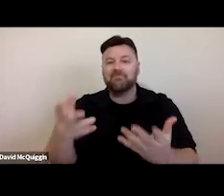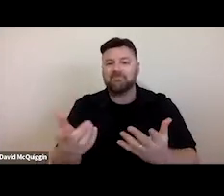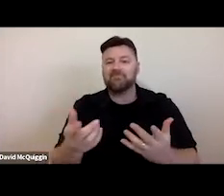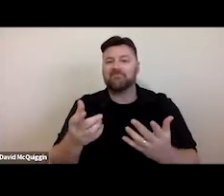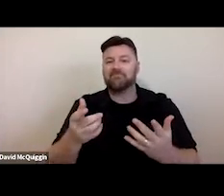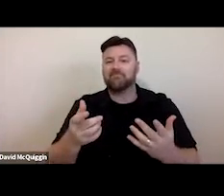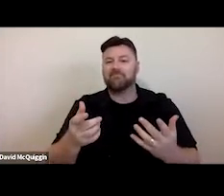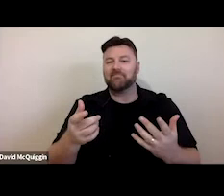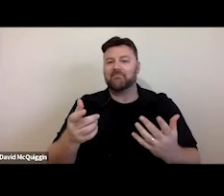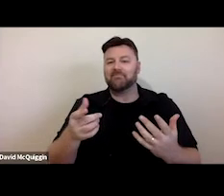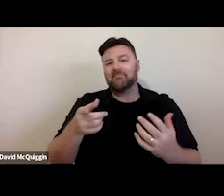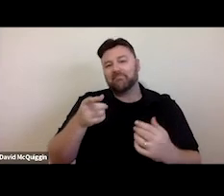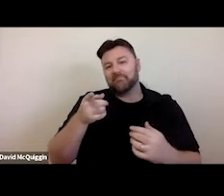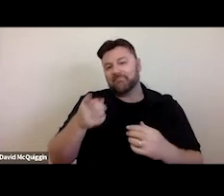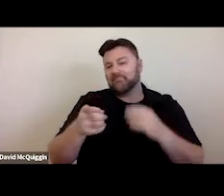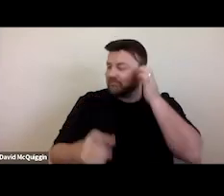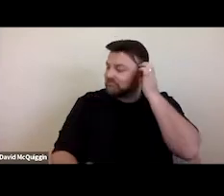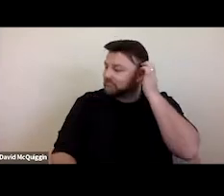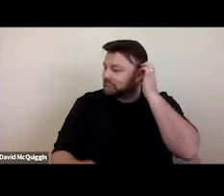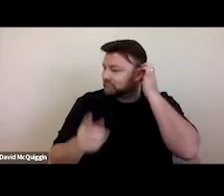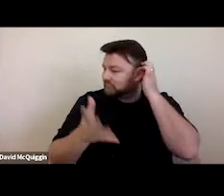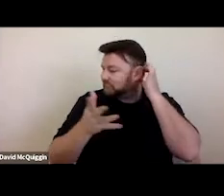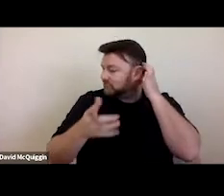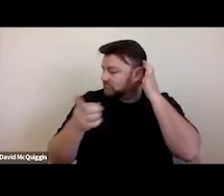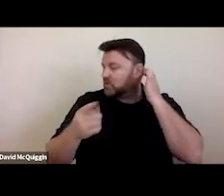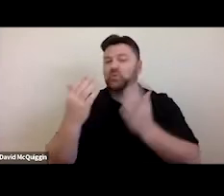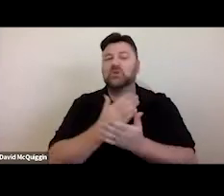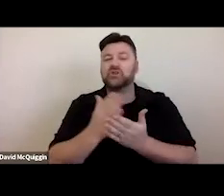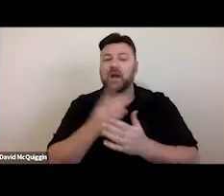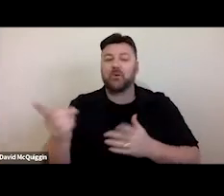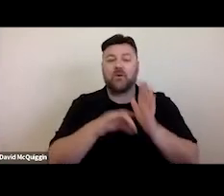an account subset group because the algorithm is looking at key word